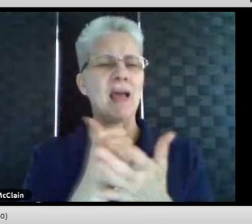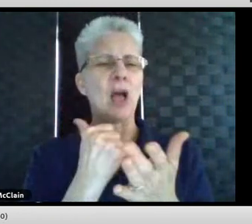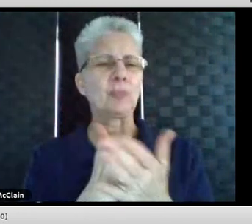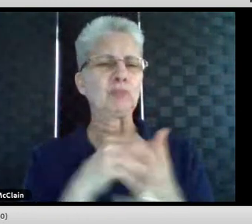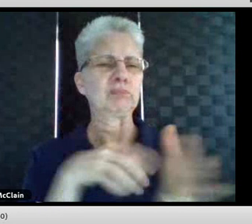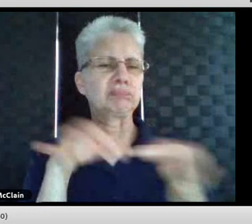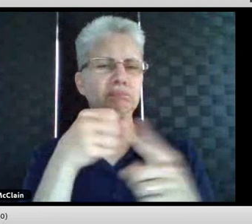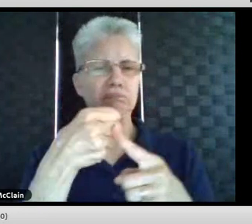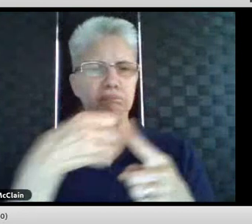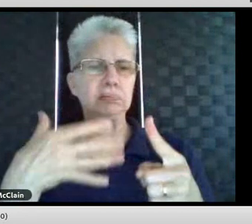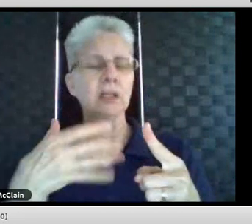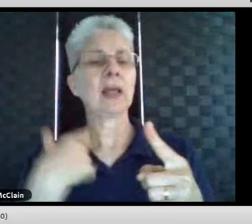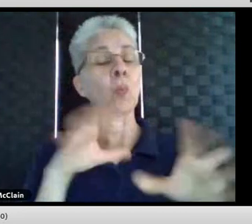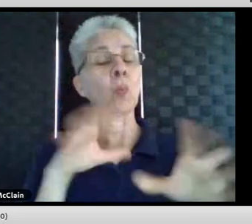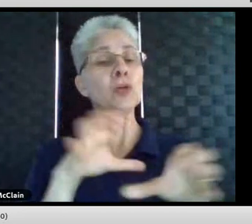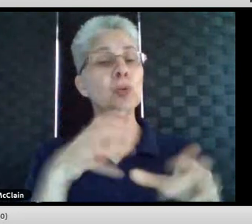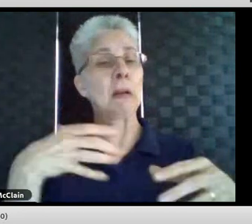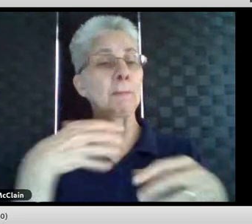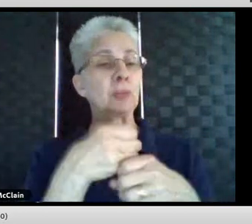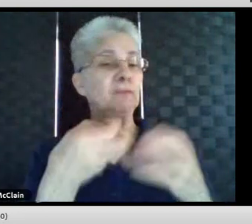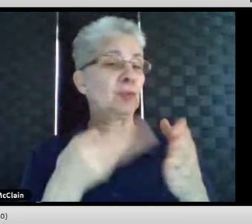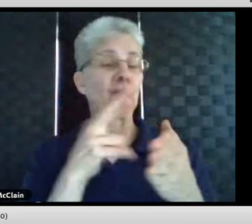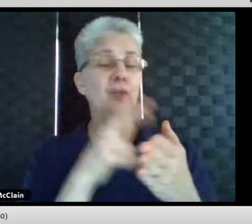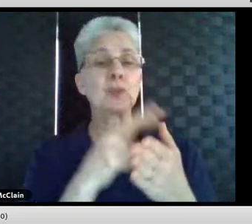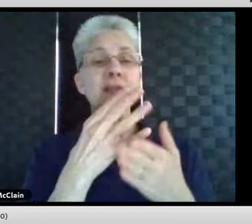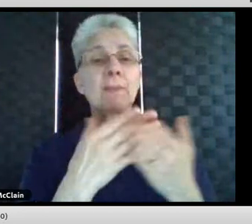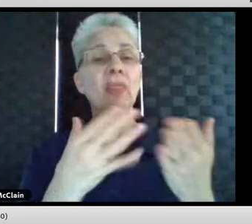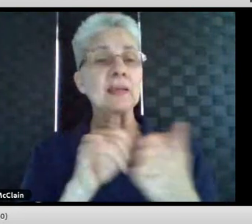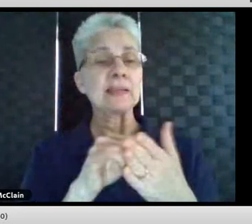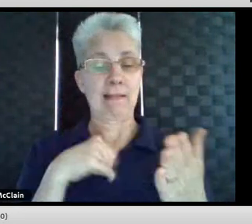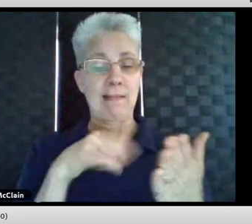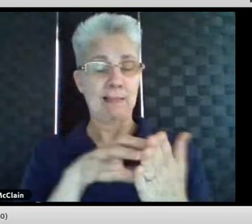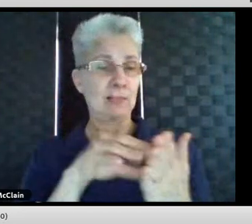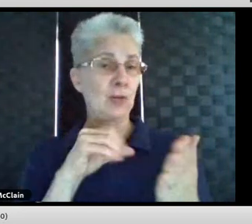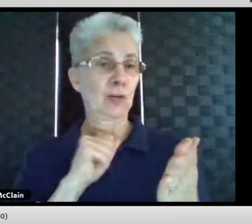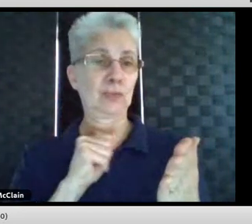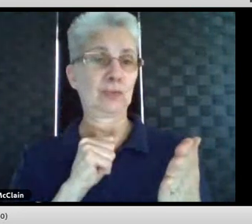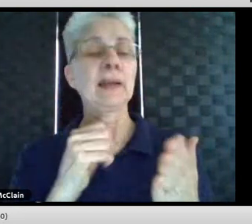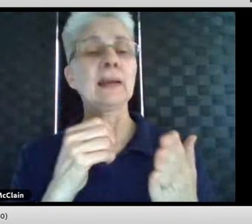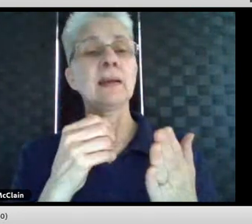So again, we're just kind of doing a brief review, some of the things that I learned, even late in my career,